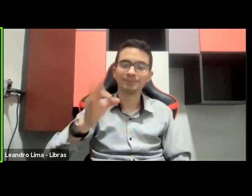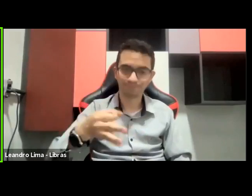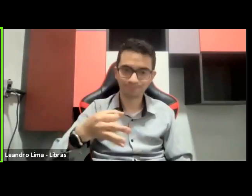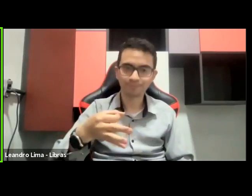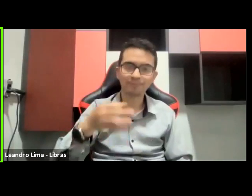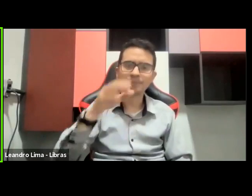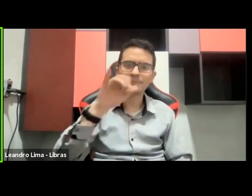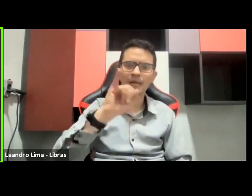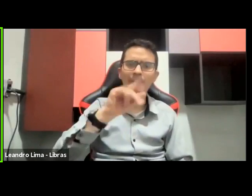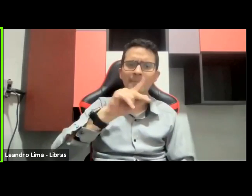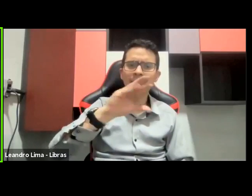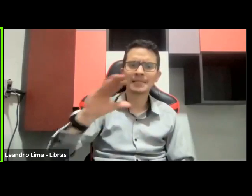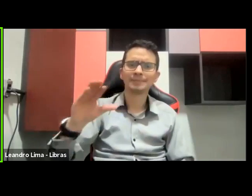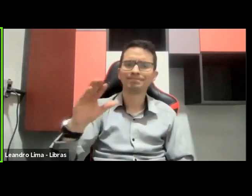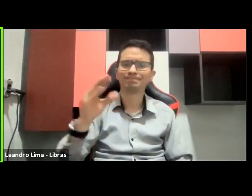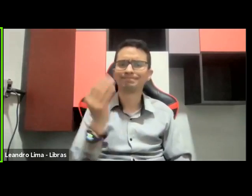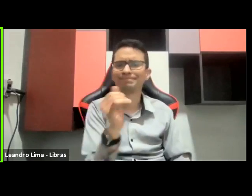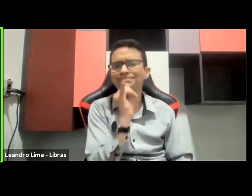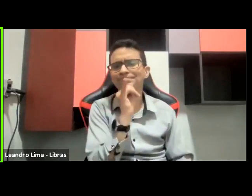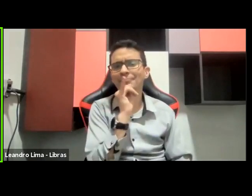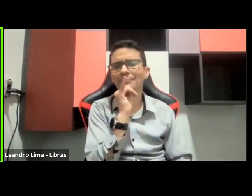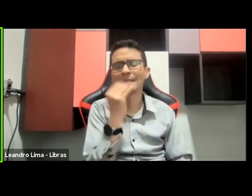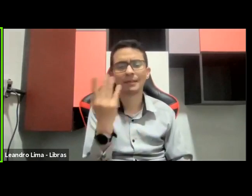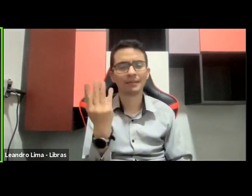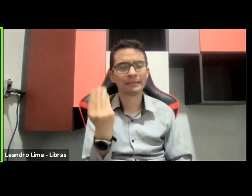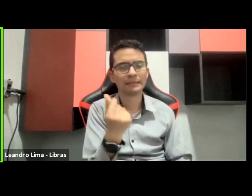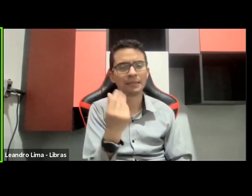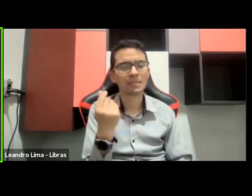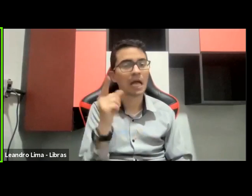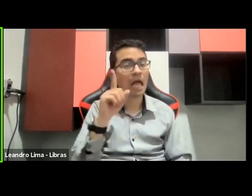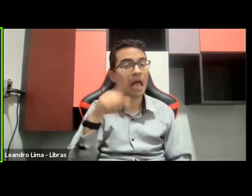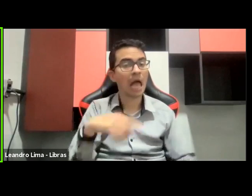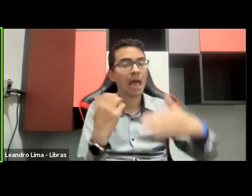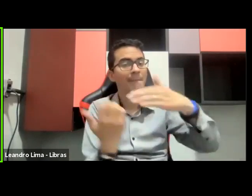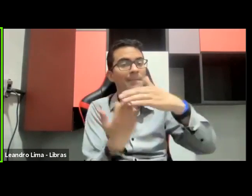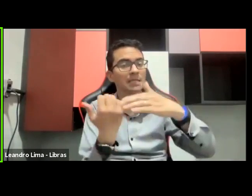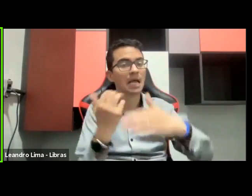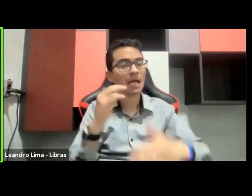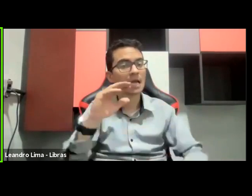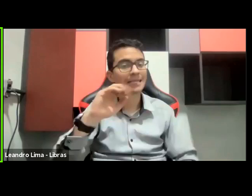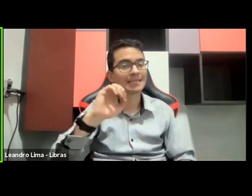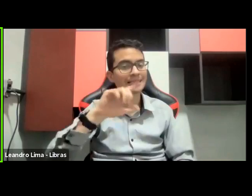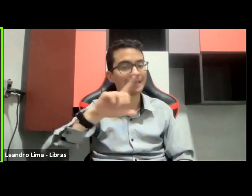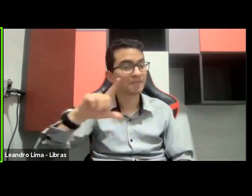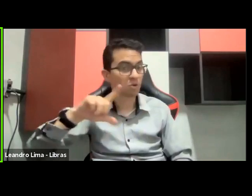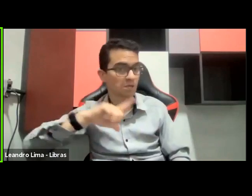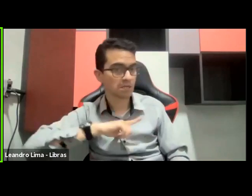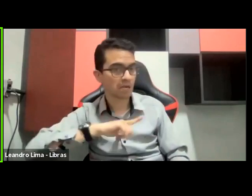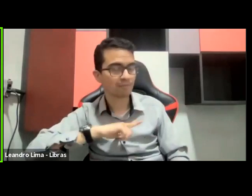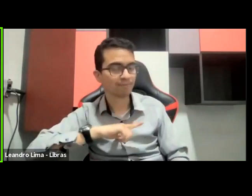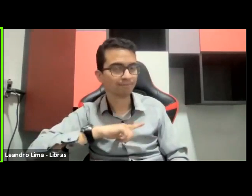iPCC refuse.